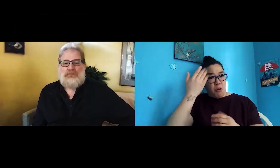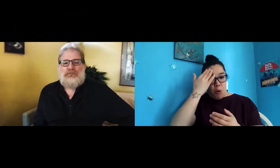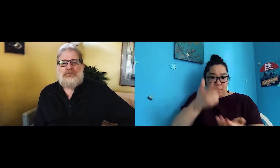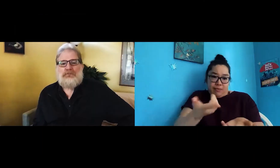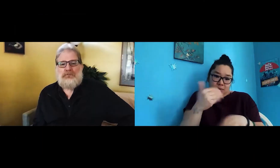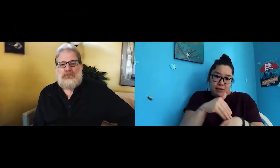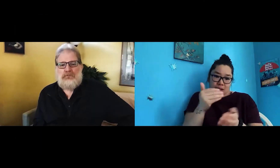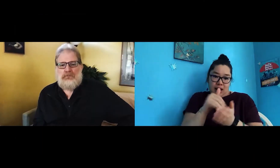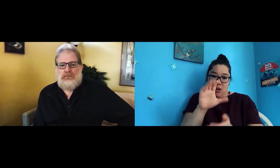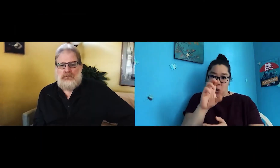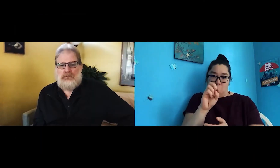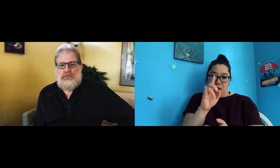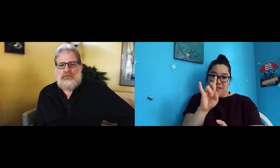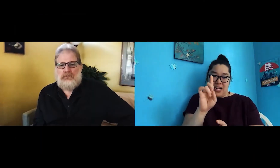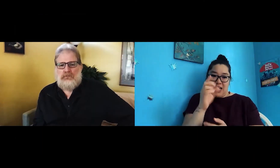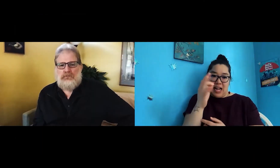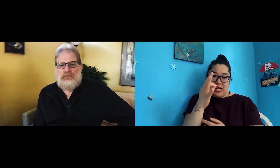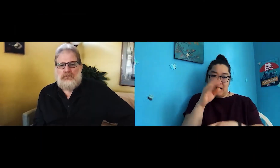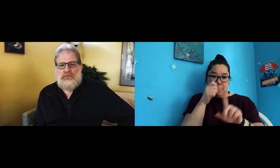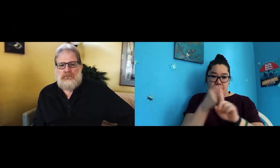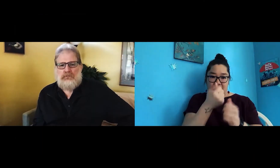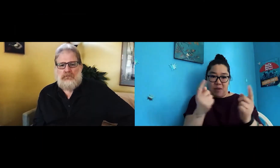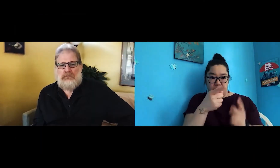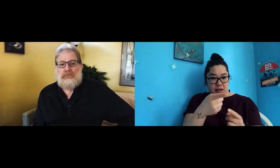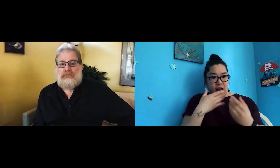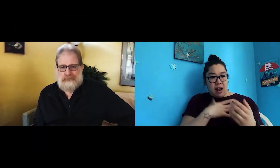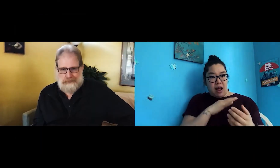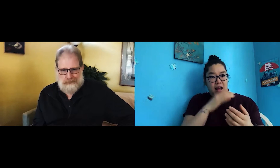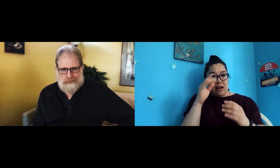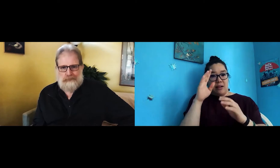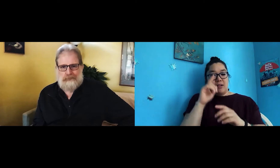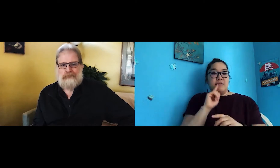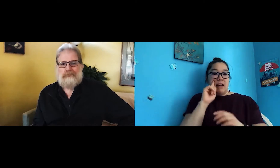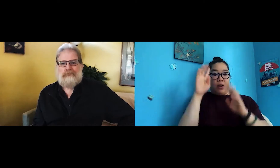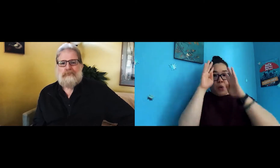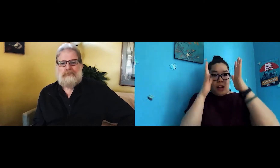You know, and again, COVID-19 is impacting everyone, I like to ask Deaf creatives